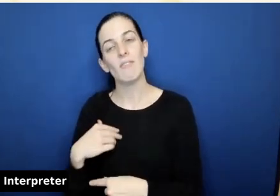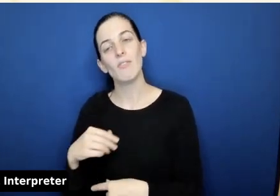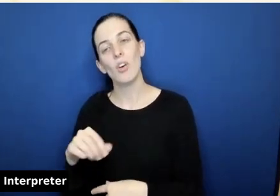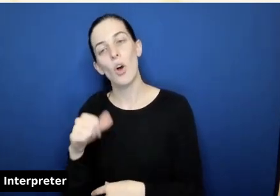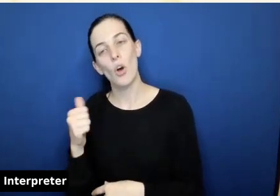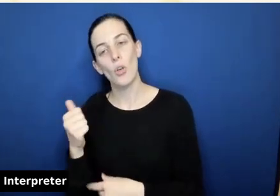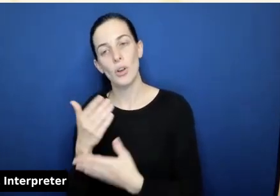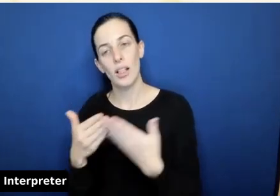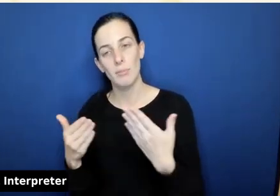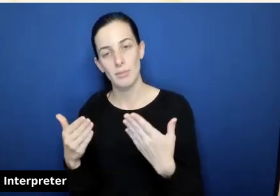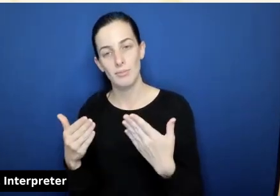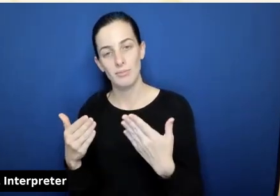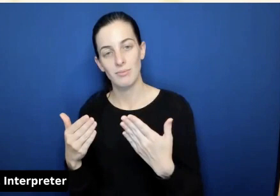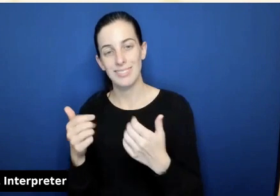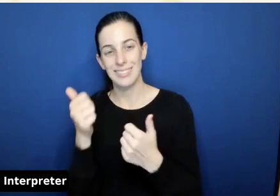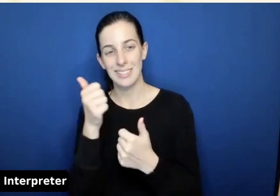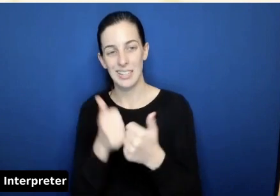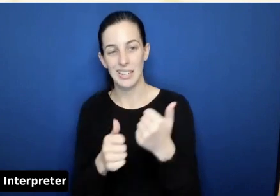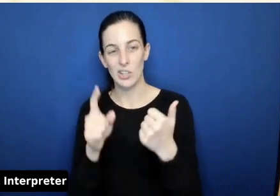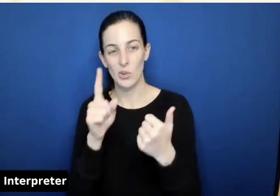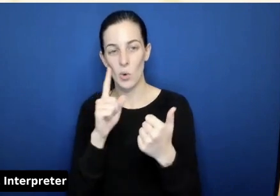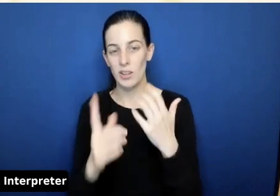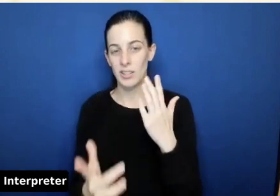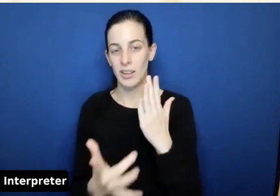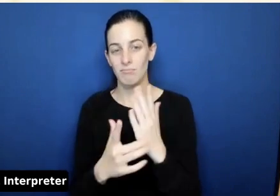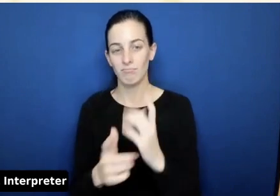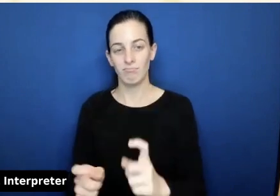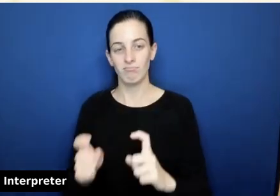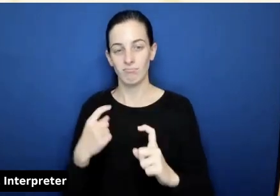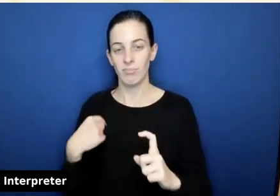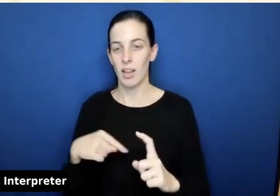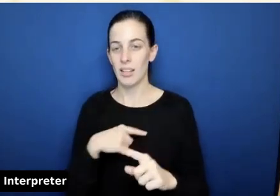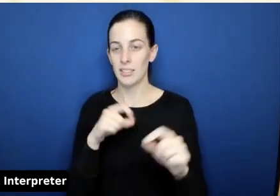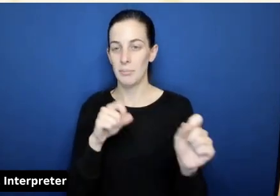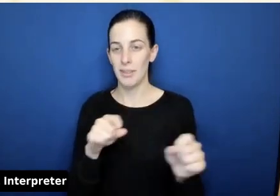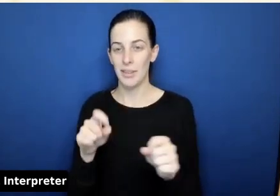Each technique gives us the ability to navigate inside the widget with arrow keys.